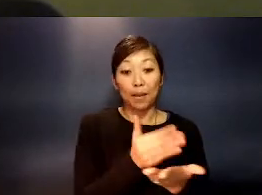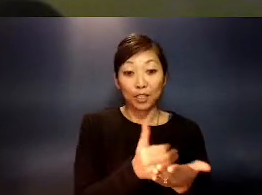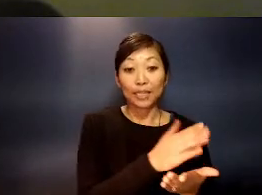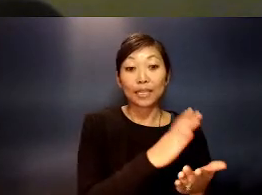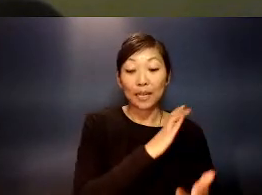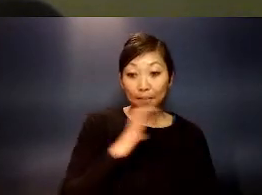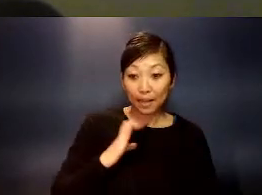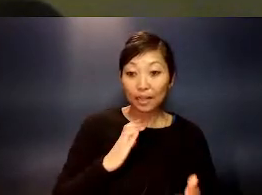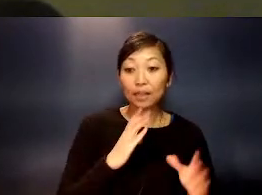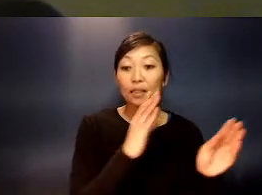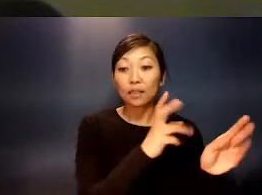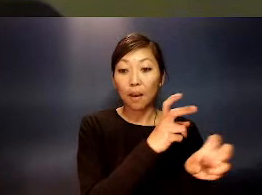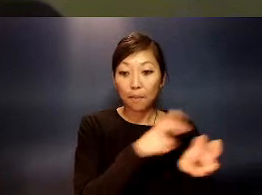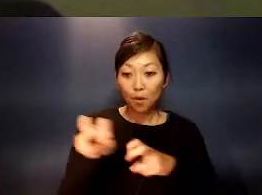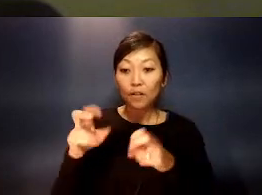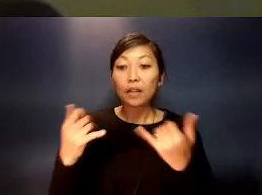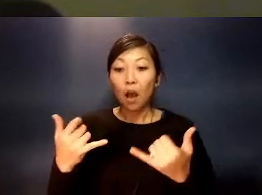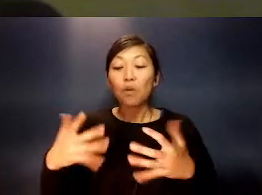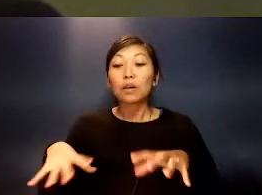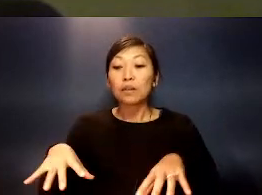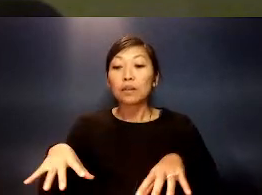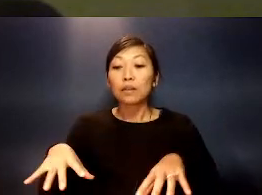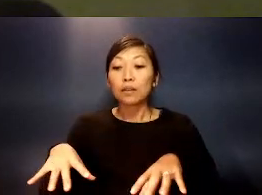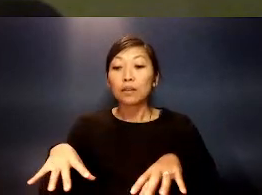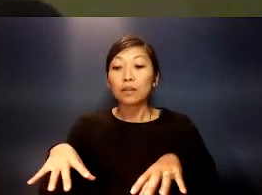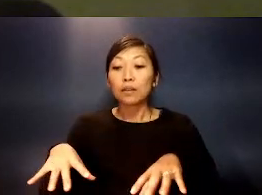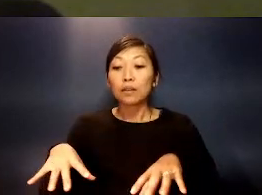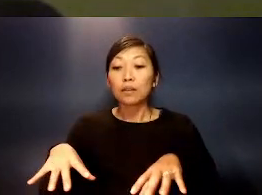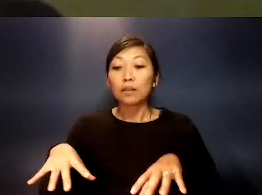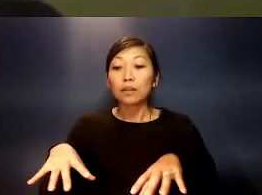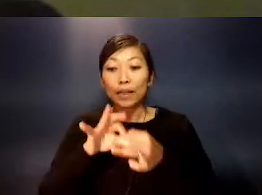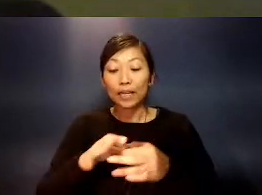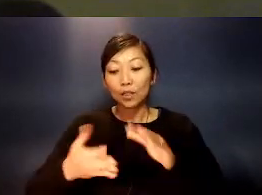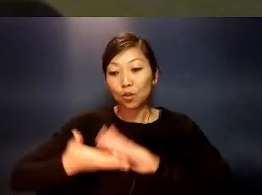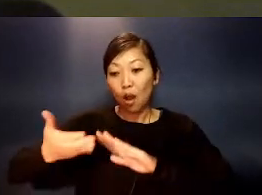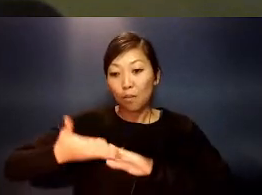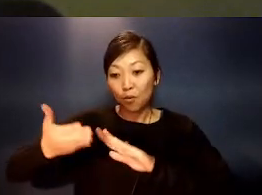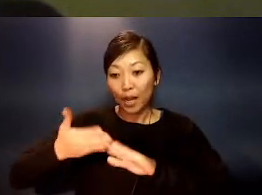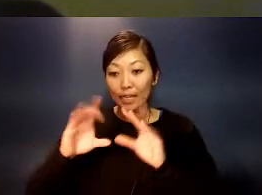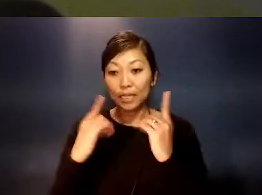THOSE. IF WE DON'T HAVE THEM, WE WILL AMENDMENTS TO FINANCE AND TO THE CLERK SO WE'LL HAVE NEED TO MAKE SURE THAT THE CLERK AND THE COMMUNICATIONS